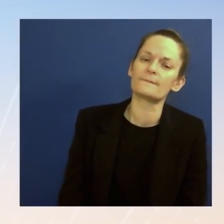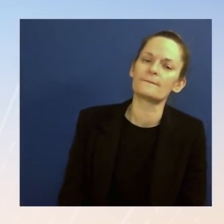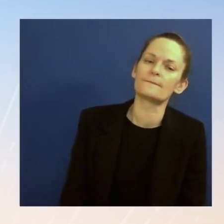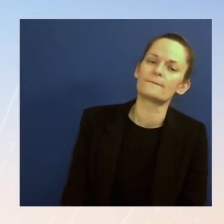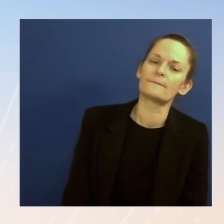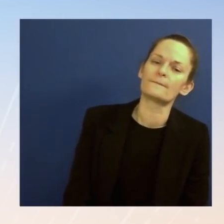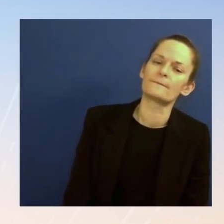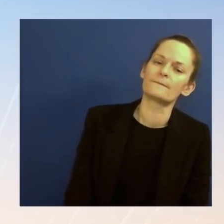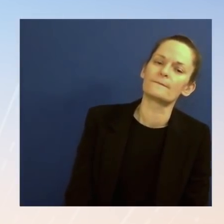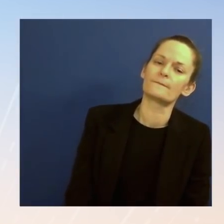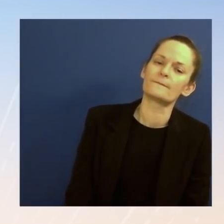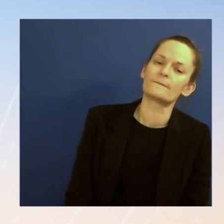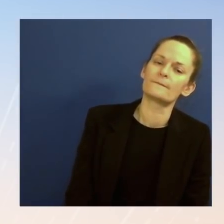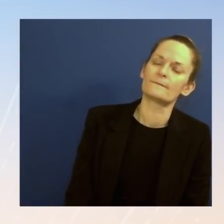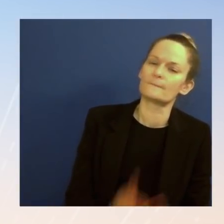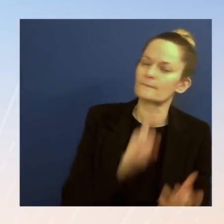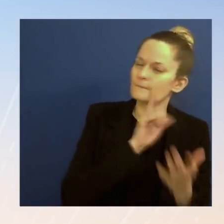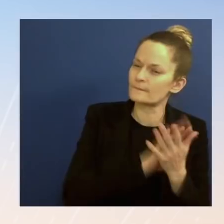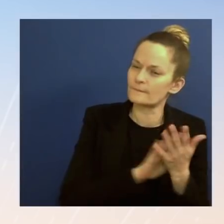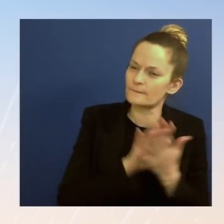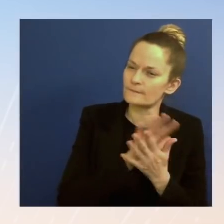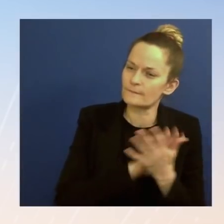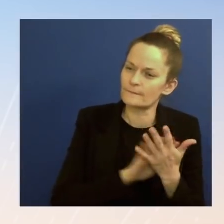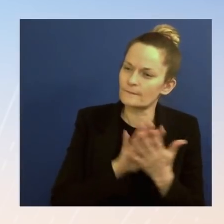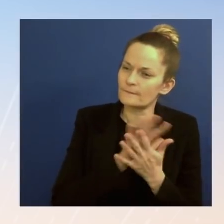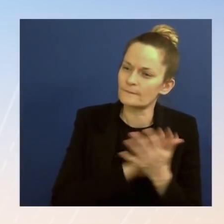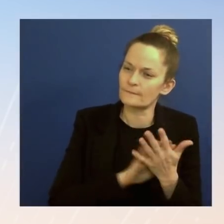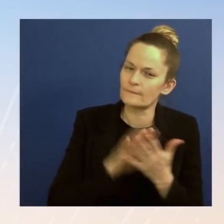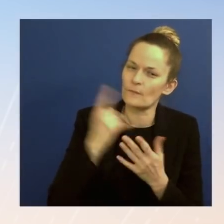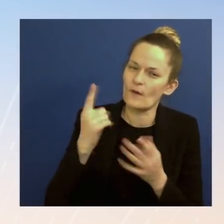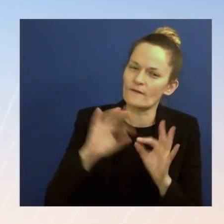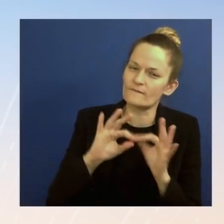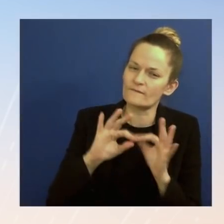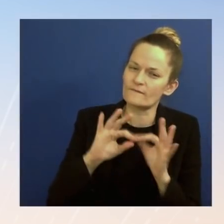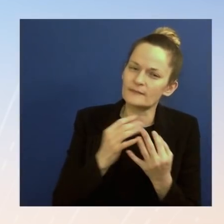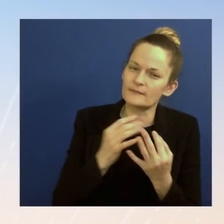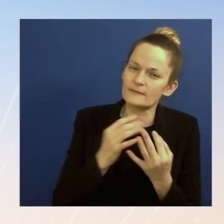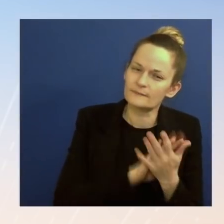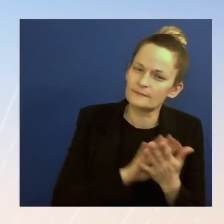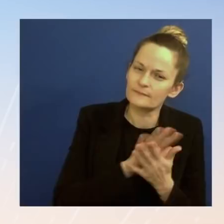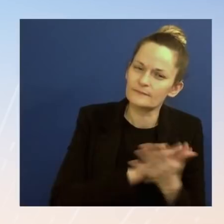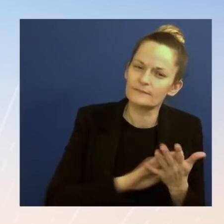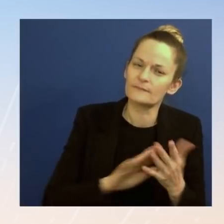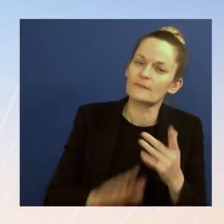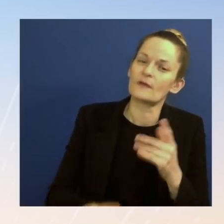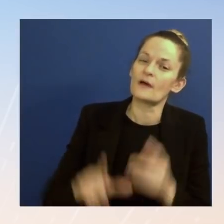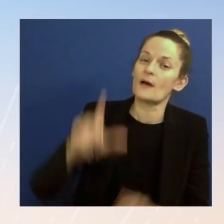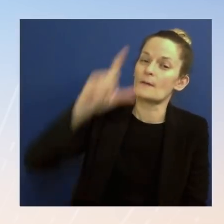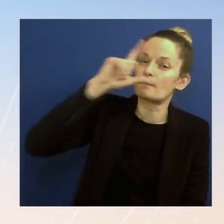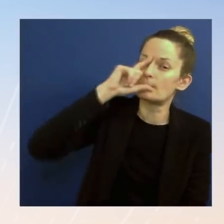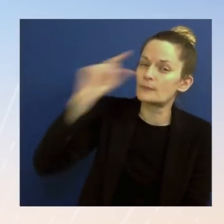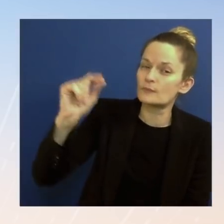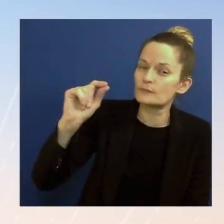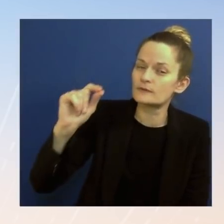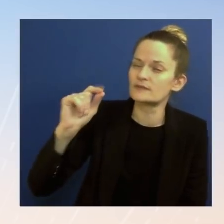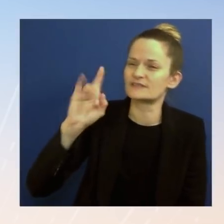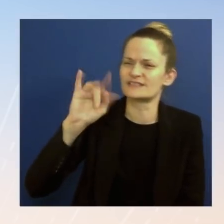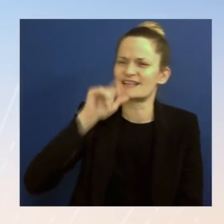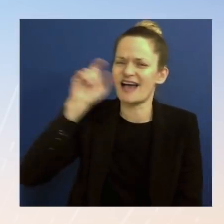what consequences he would face. He was told at the outset he would never face military intervention by the United States and NATO,